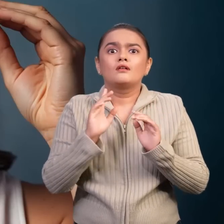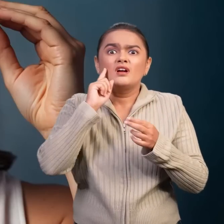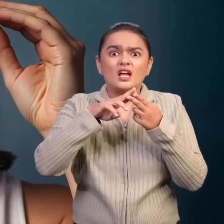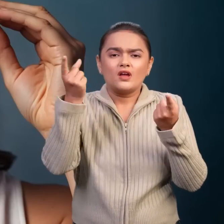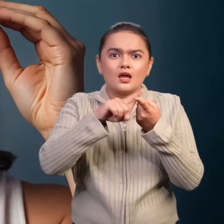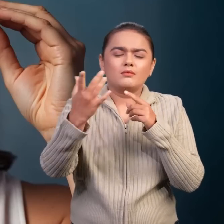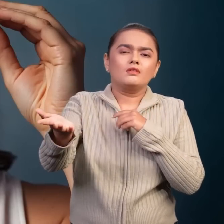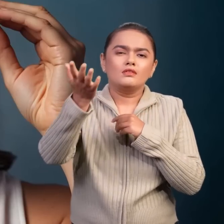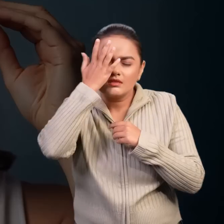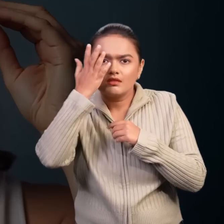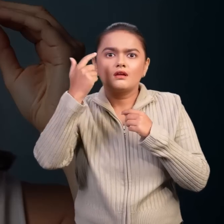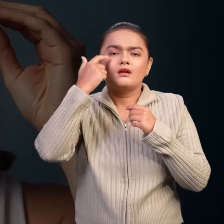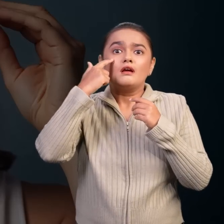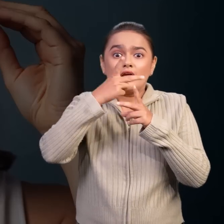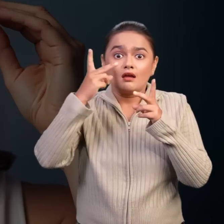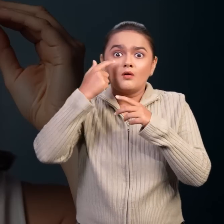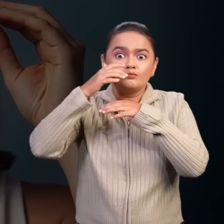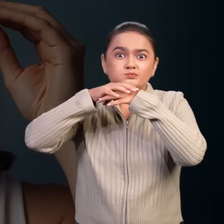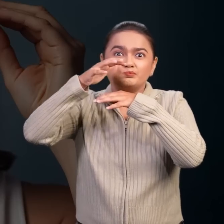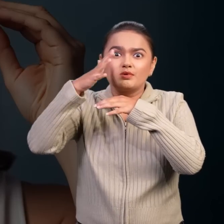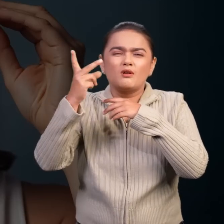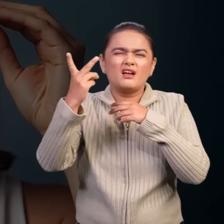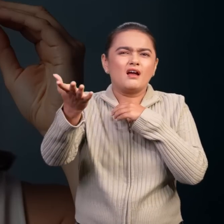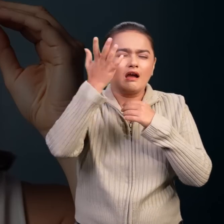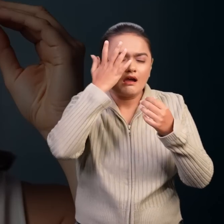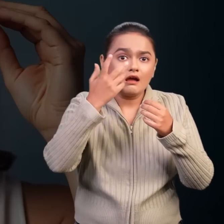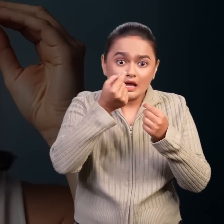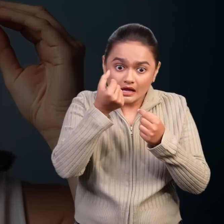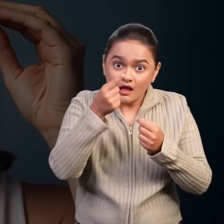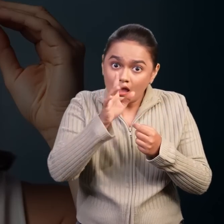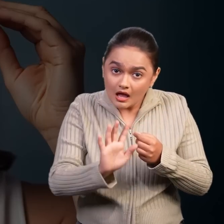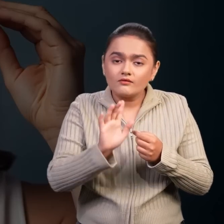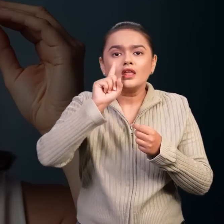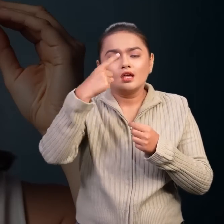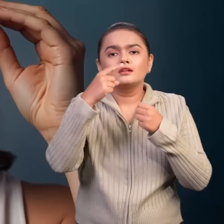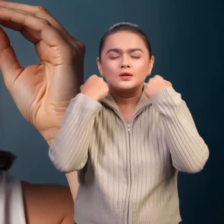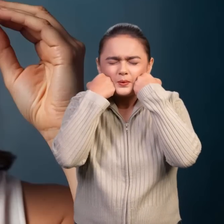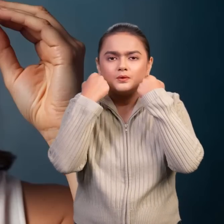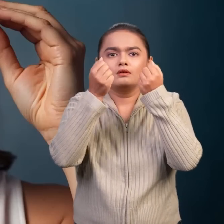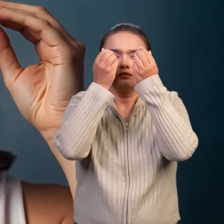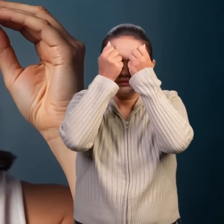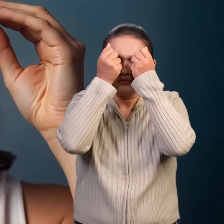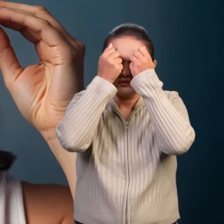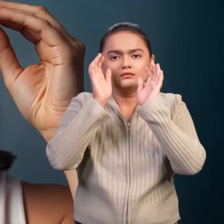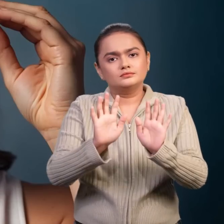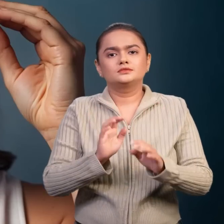If you've had any trauma around the eye and it's swollen because of getting hot, I'd be asking you to do a cold compress.